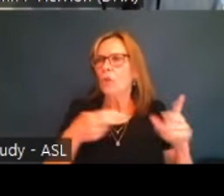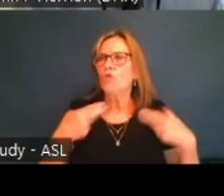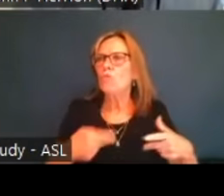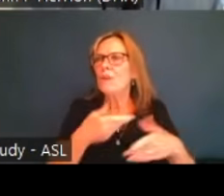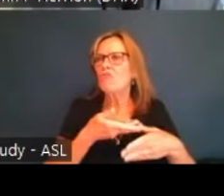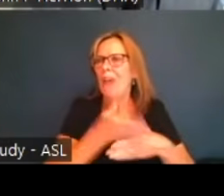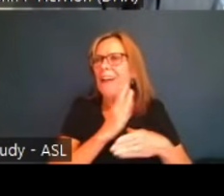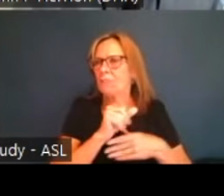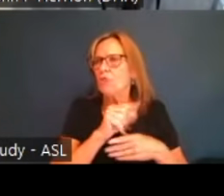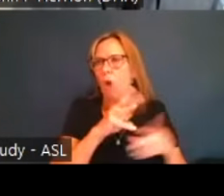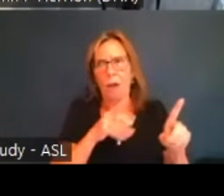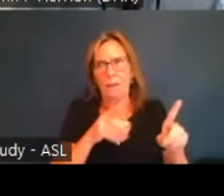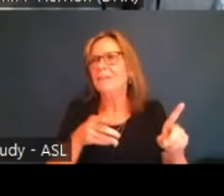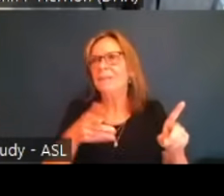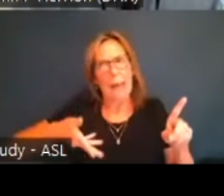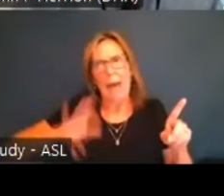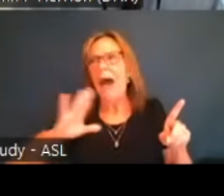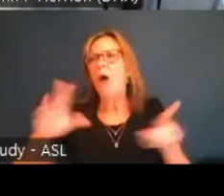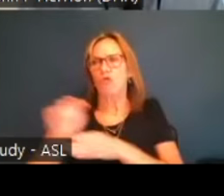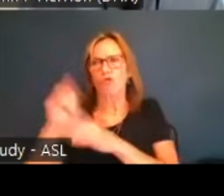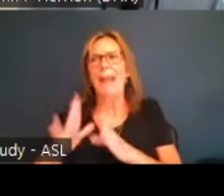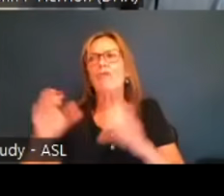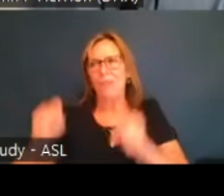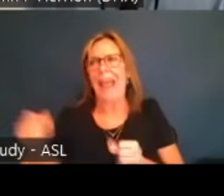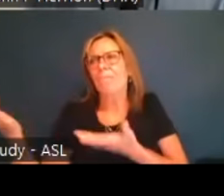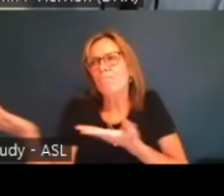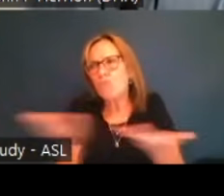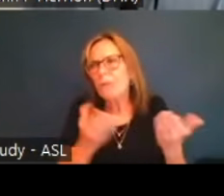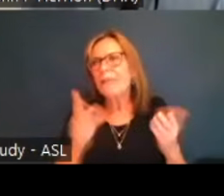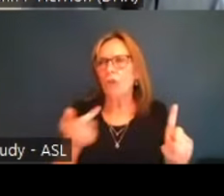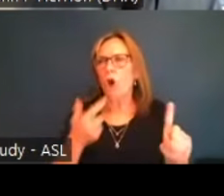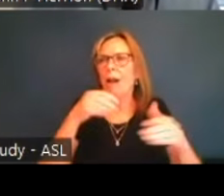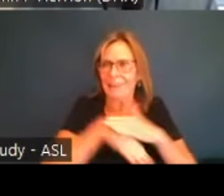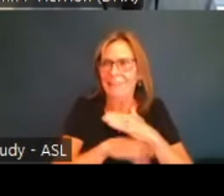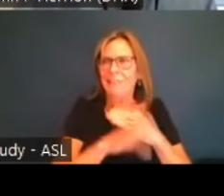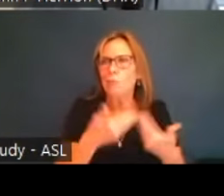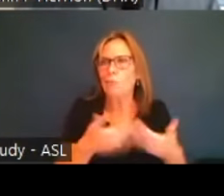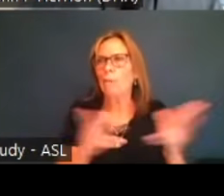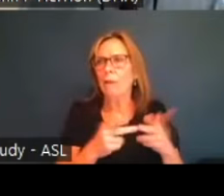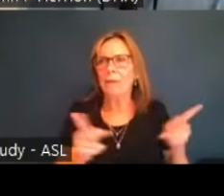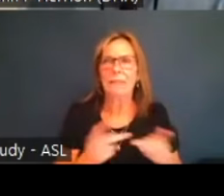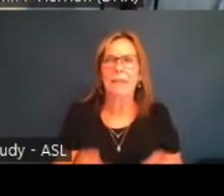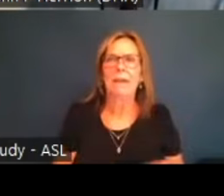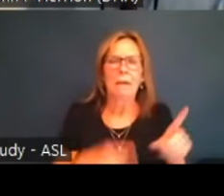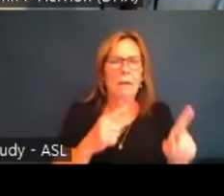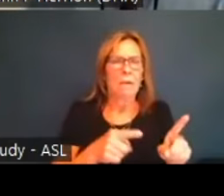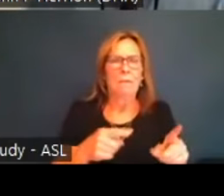investigators always enjoy this slide because the first question is a pretty easy one, Is it a dog? If it is a dog,